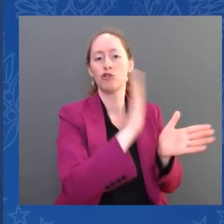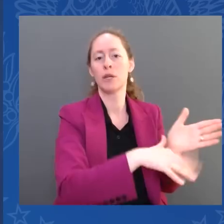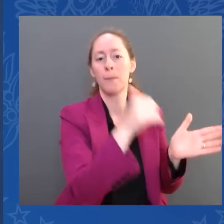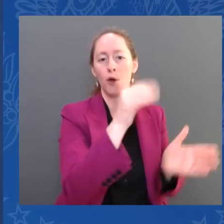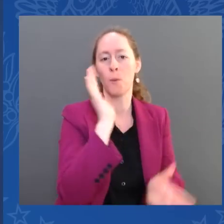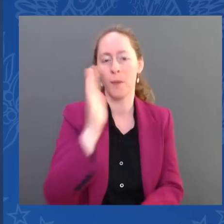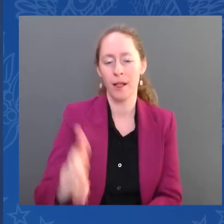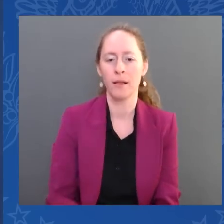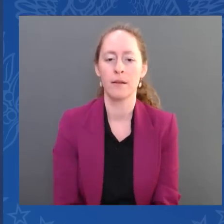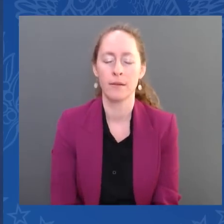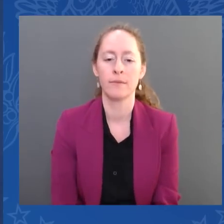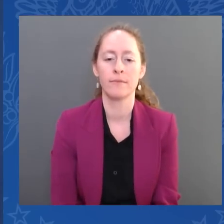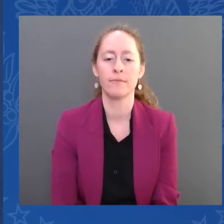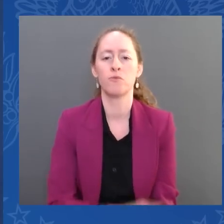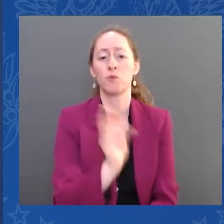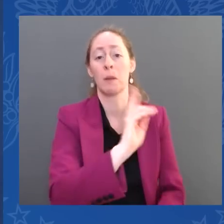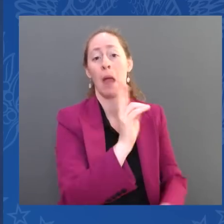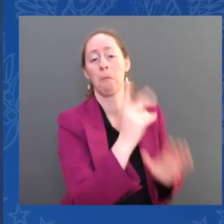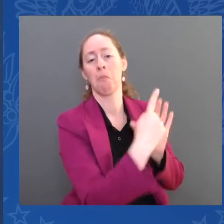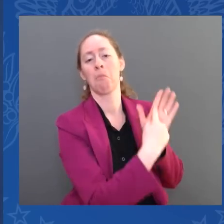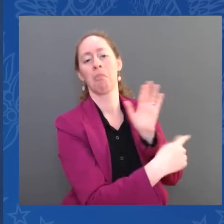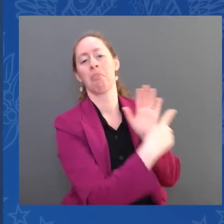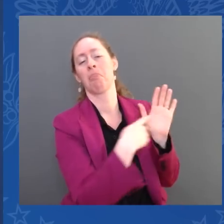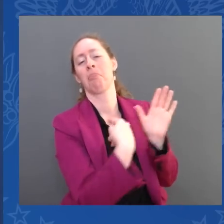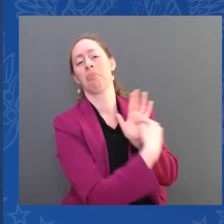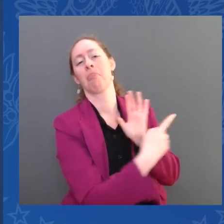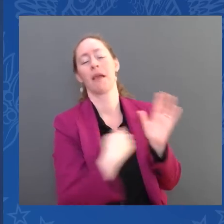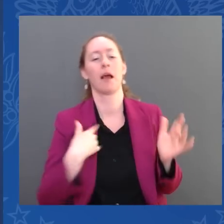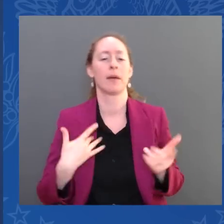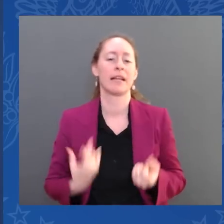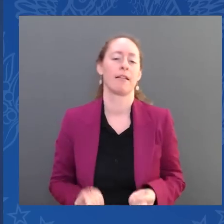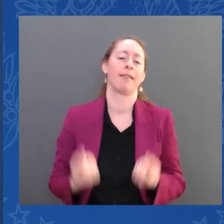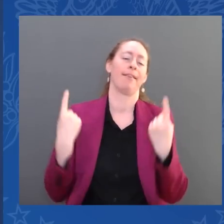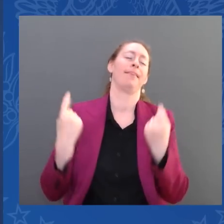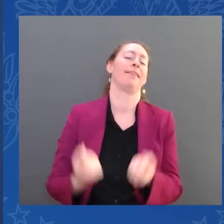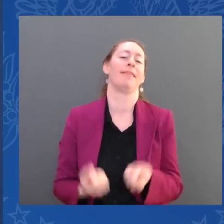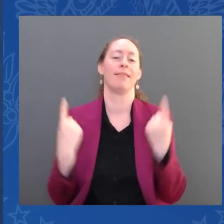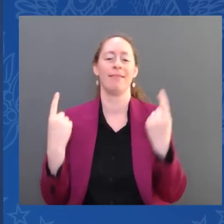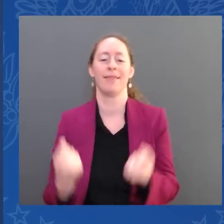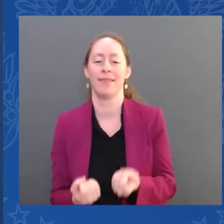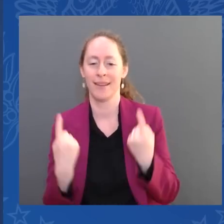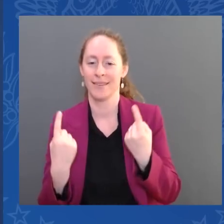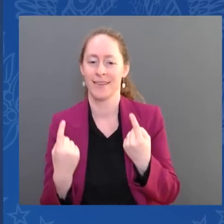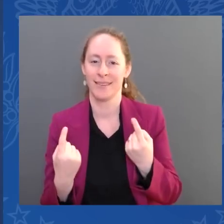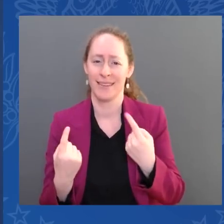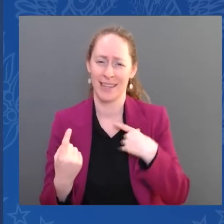Under my predecessor, the deficit exploded, rising every single year he was in office.